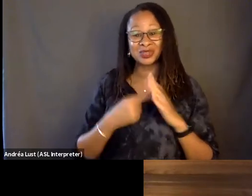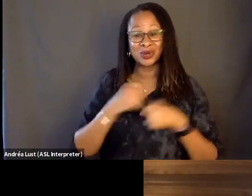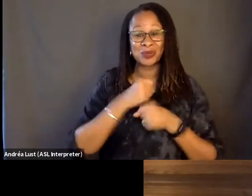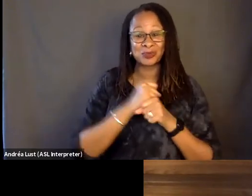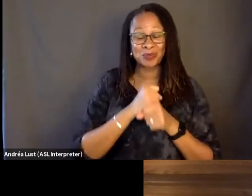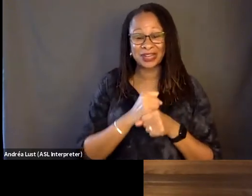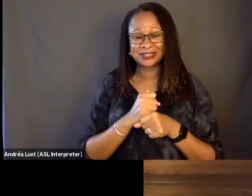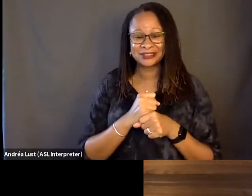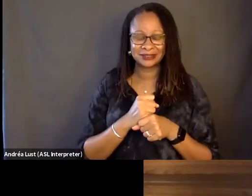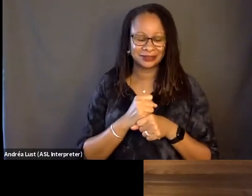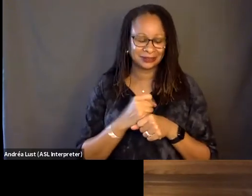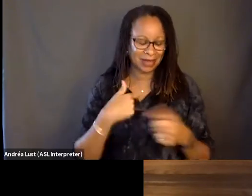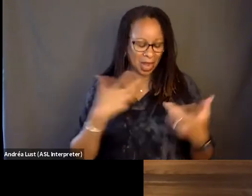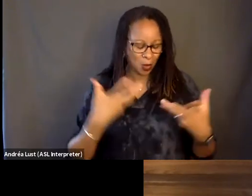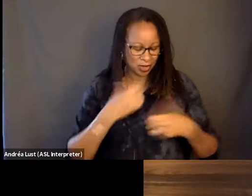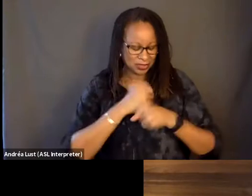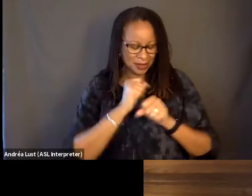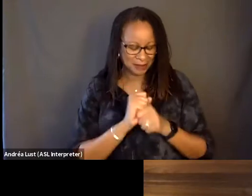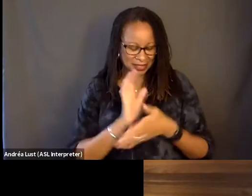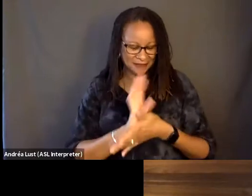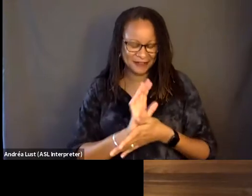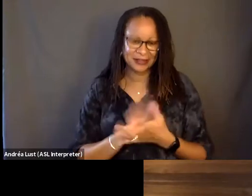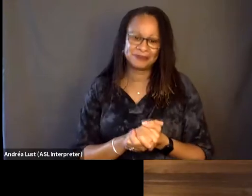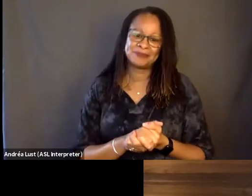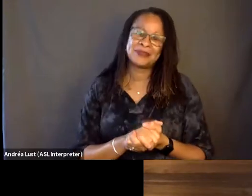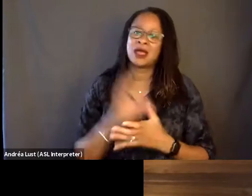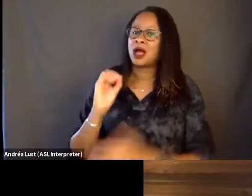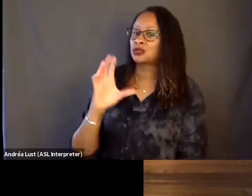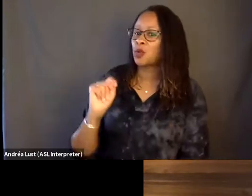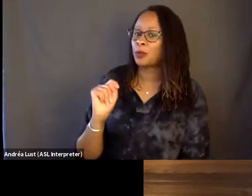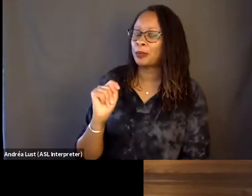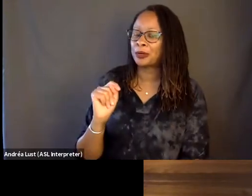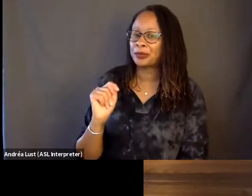I wanted to make the film, literally it was October 16th,